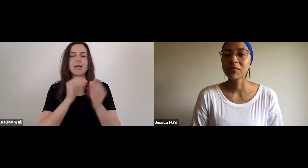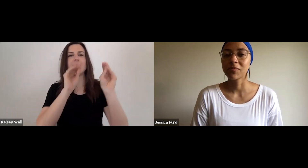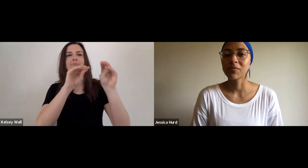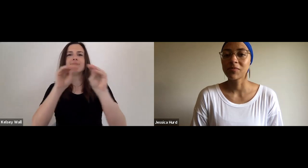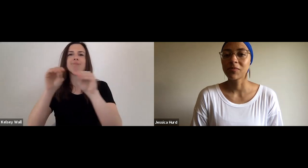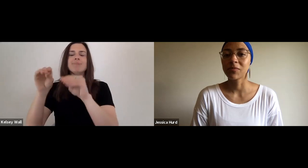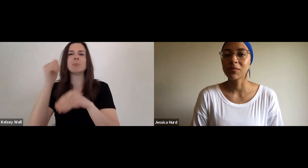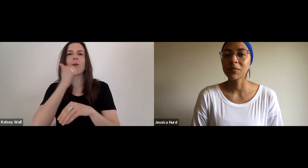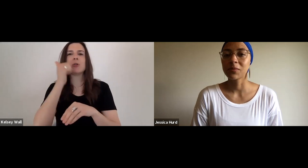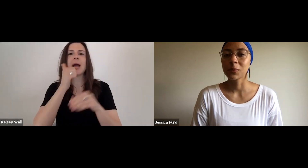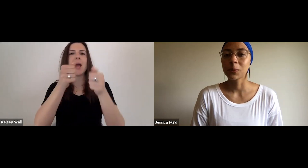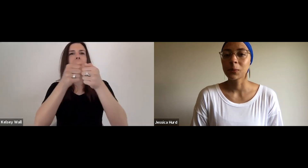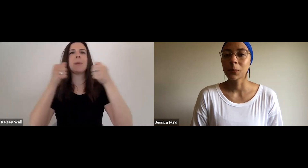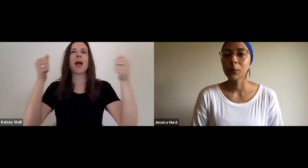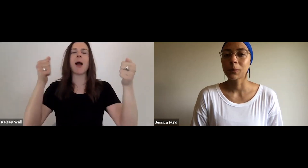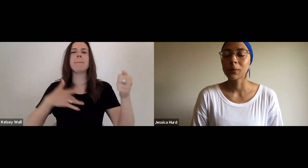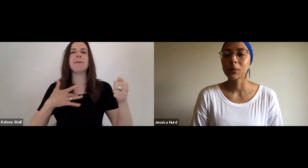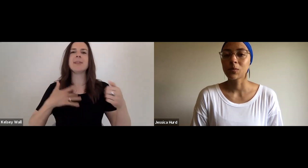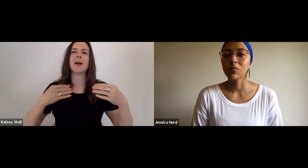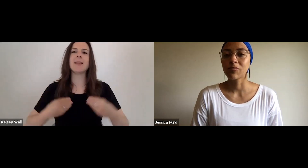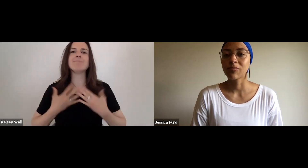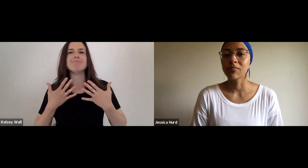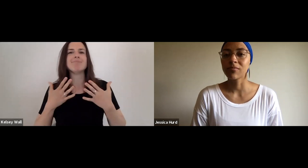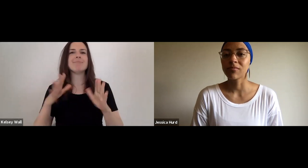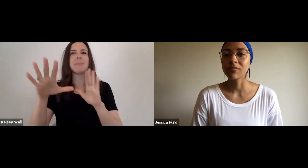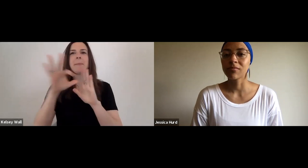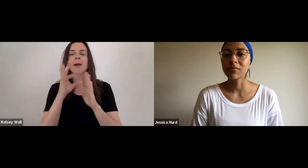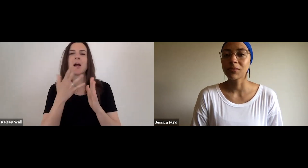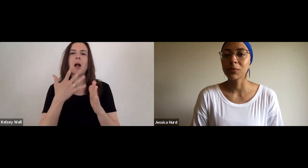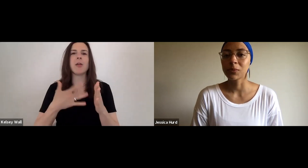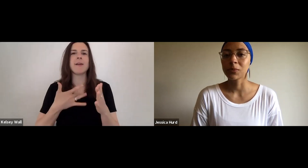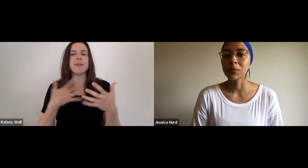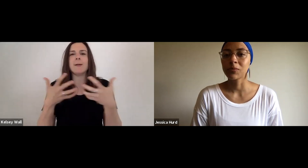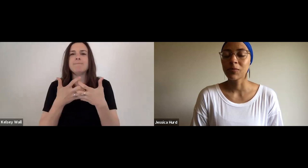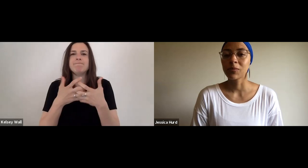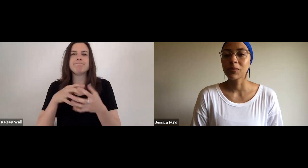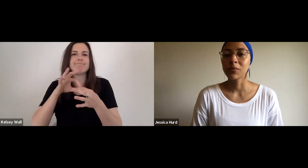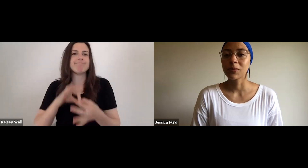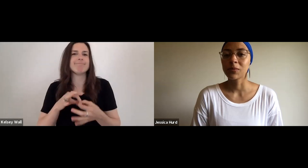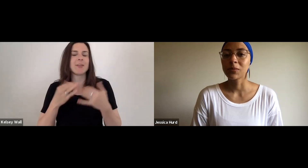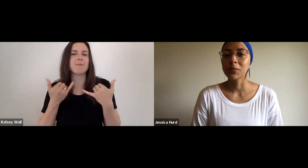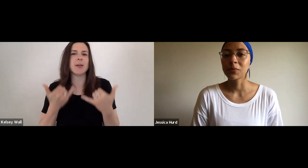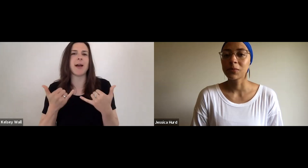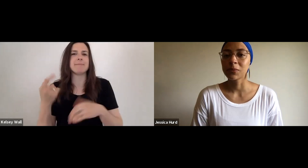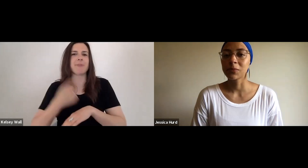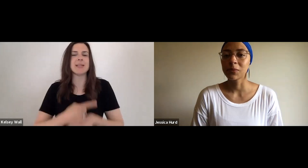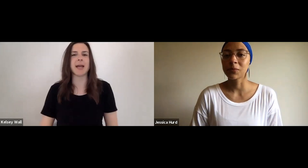and unpacked them and set them all out and put them in my cupboards, and so now when I open those cupboards and look at them,